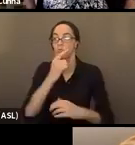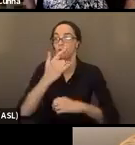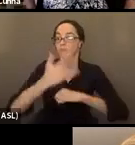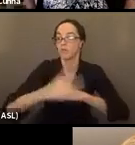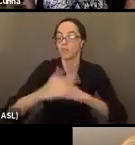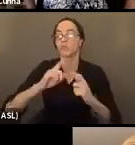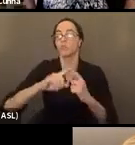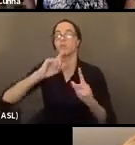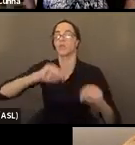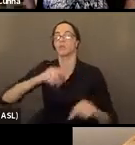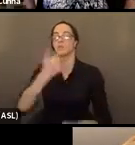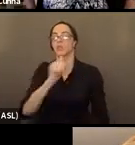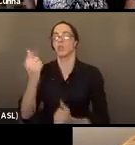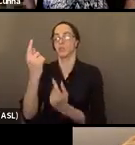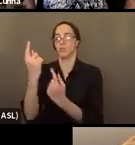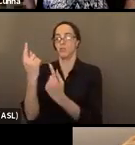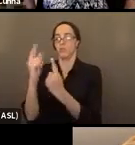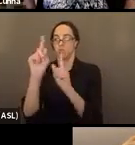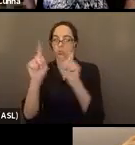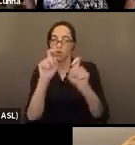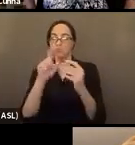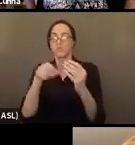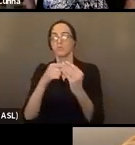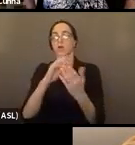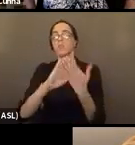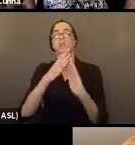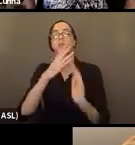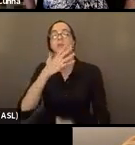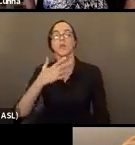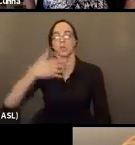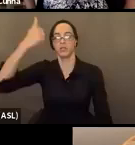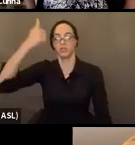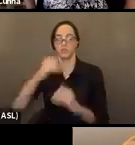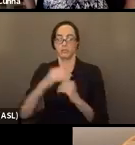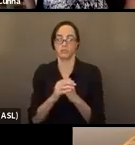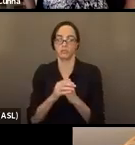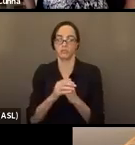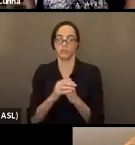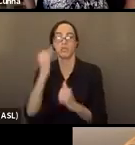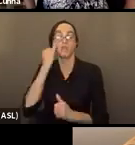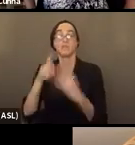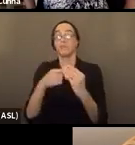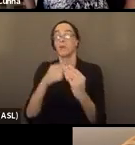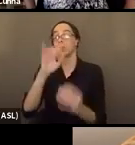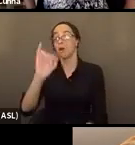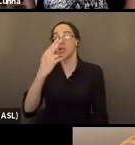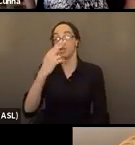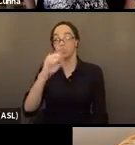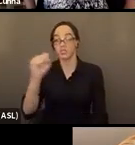if it's about ihss if it's about adult protective services which is a different phone line but